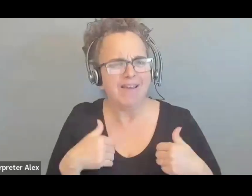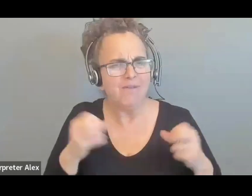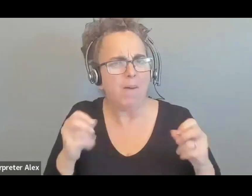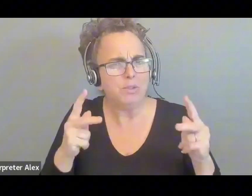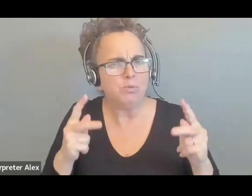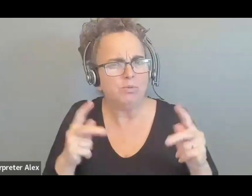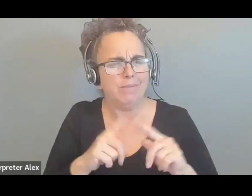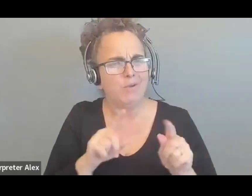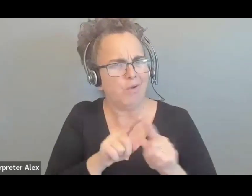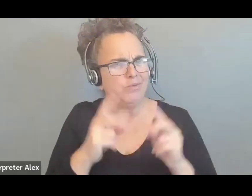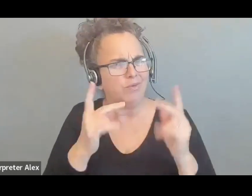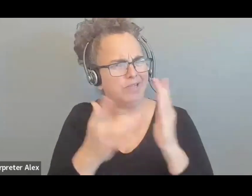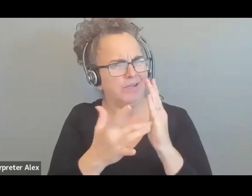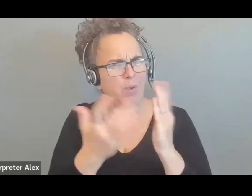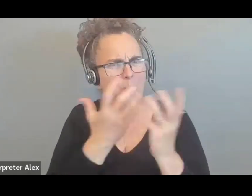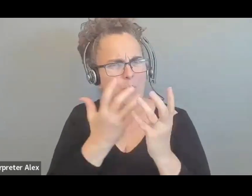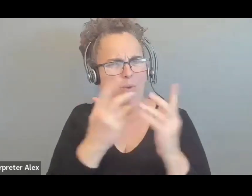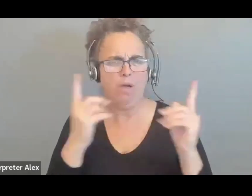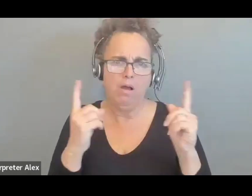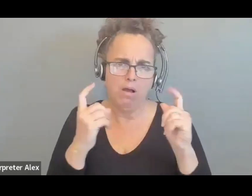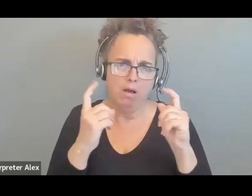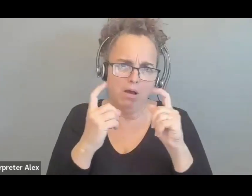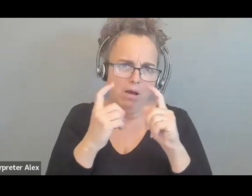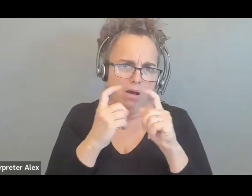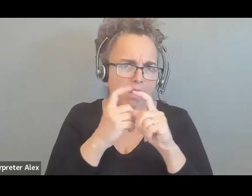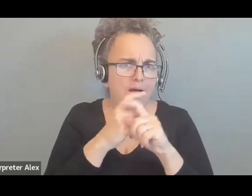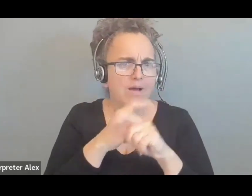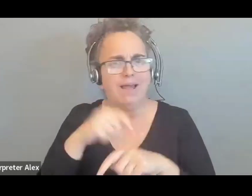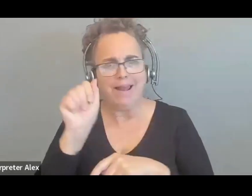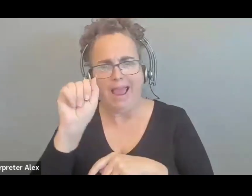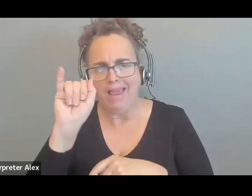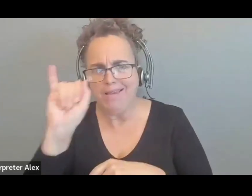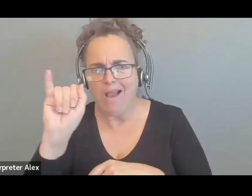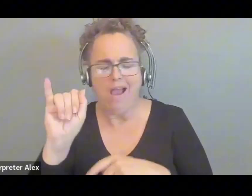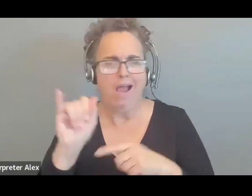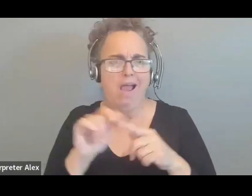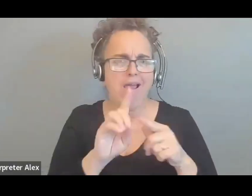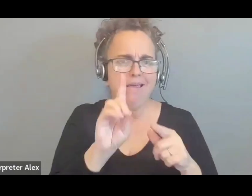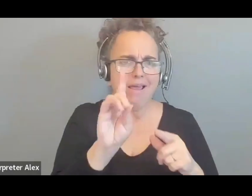and more complex with the rise of AI and all these digital tools